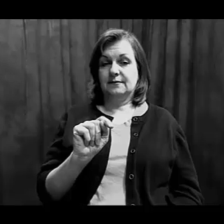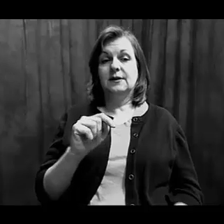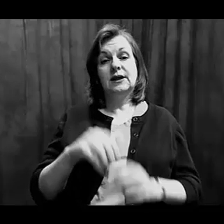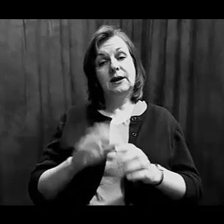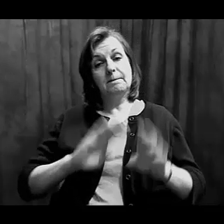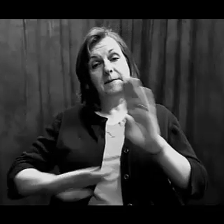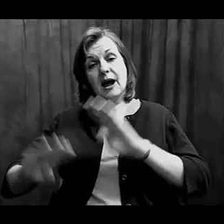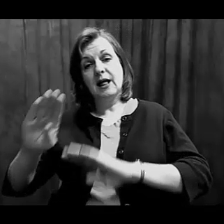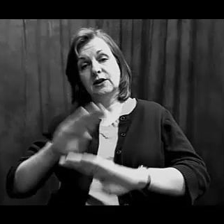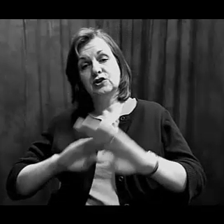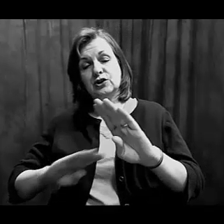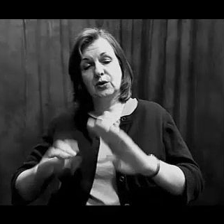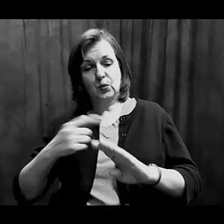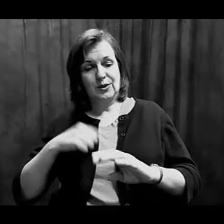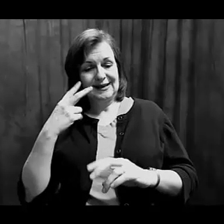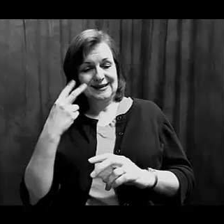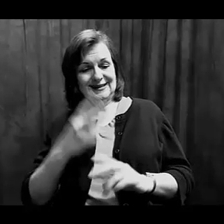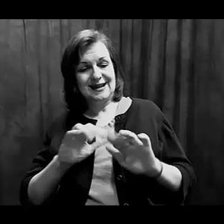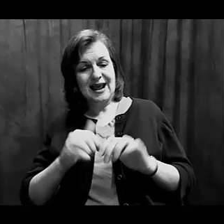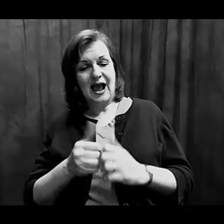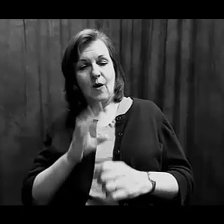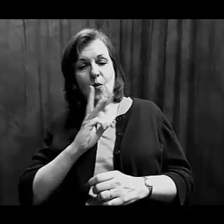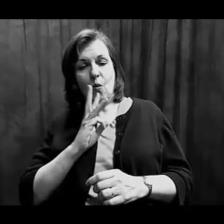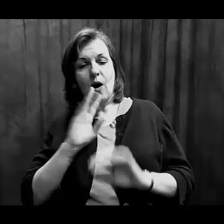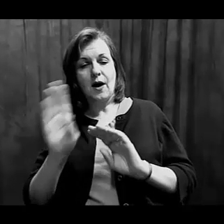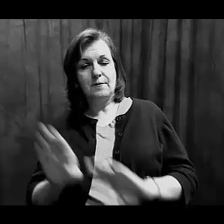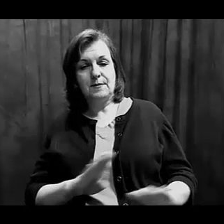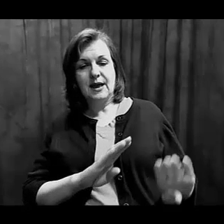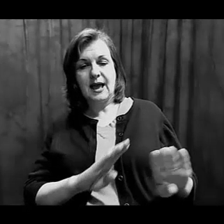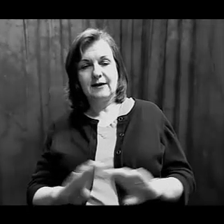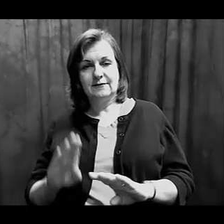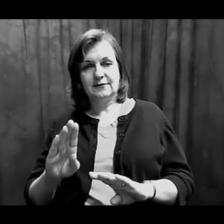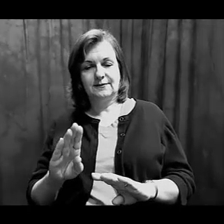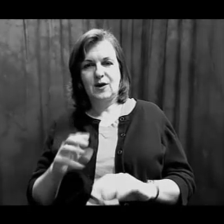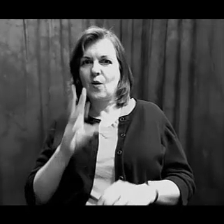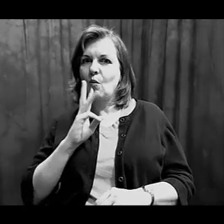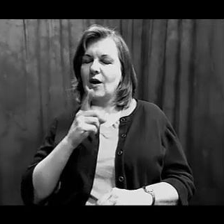because of it